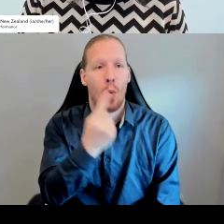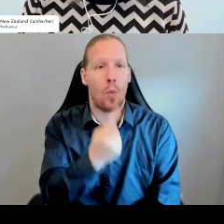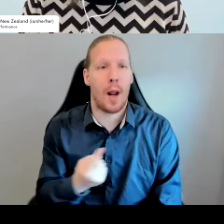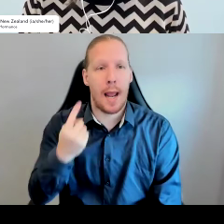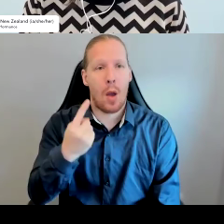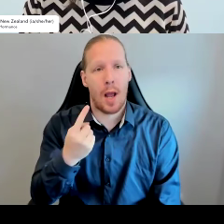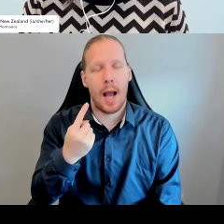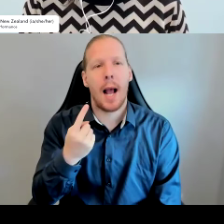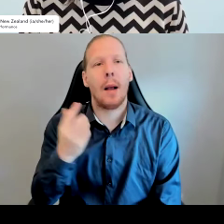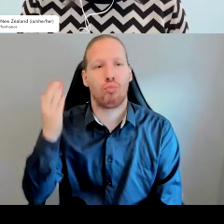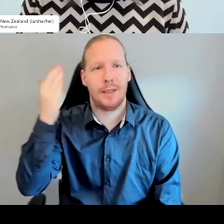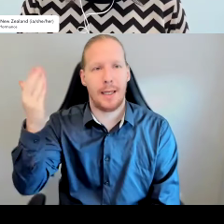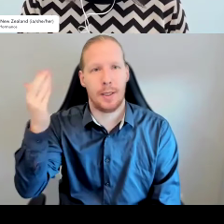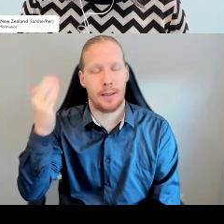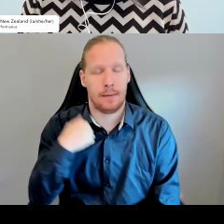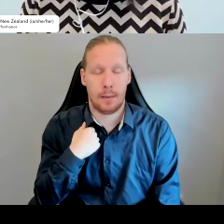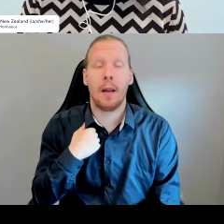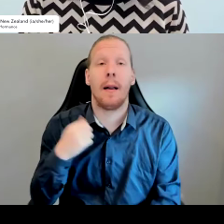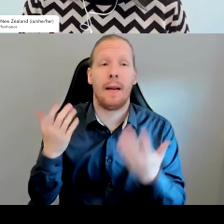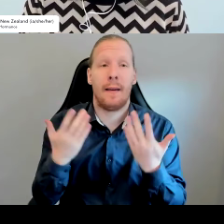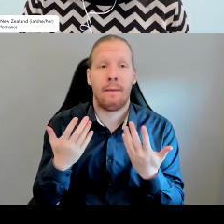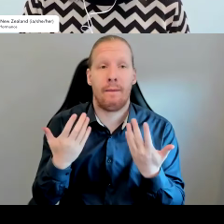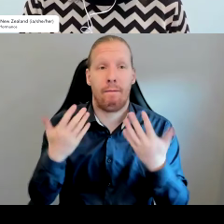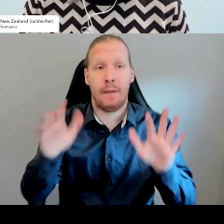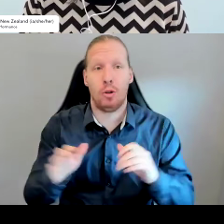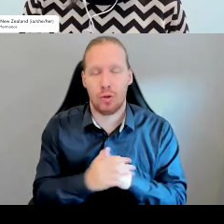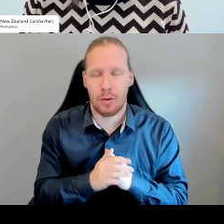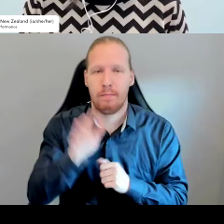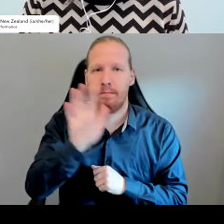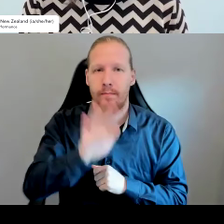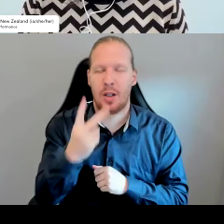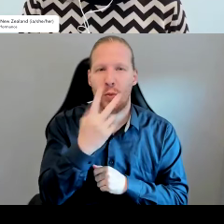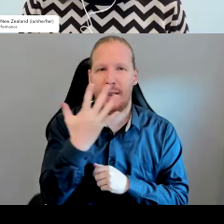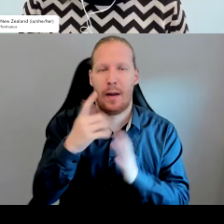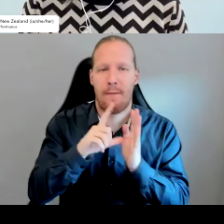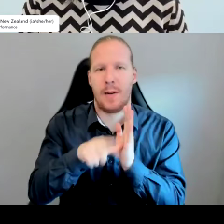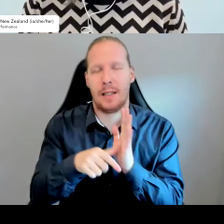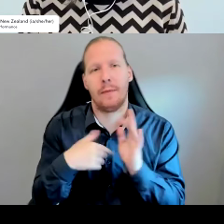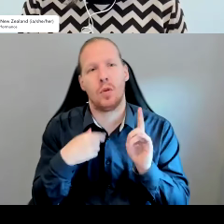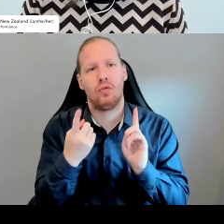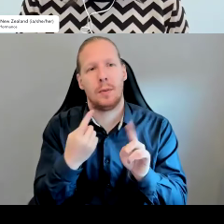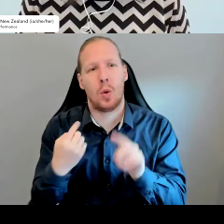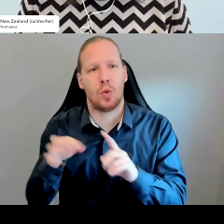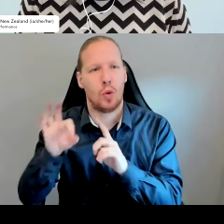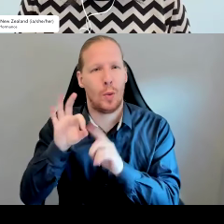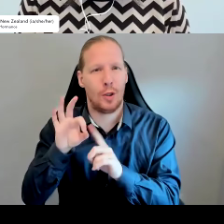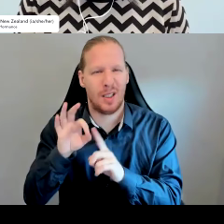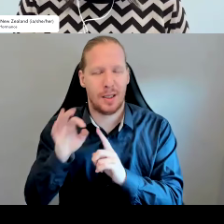After the presentation, we'll have about 25 minutes to respond to any pātai. You can put